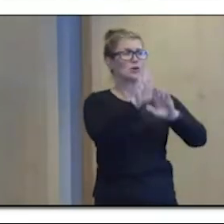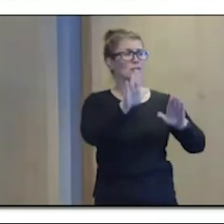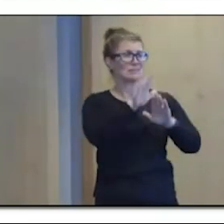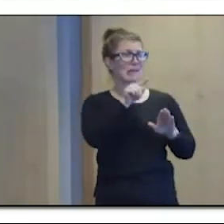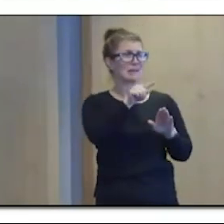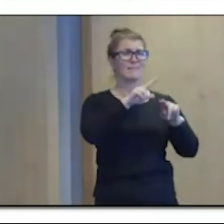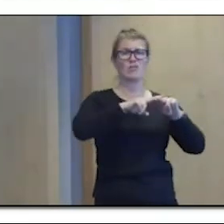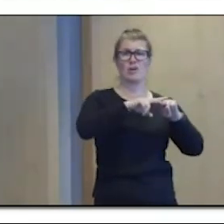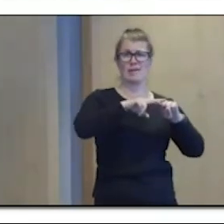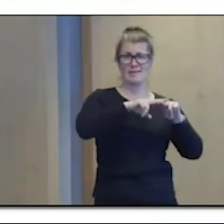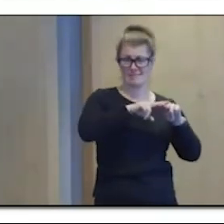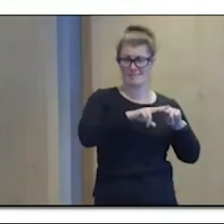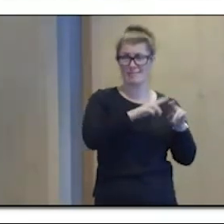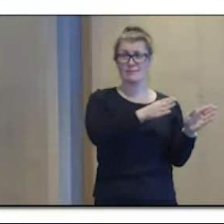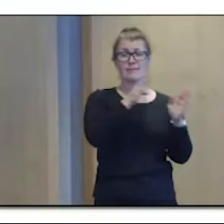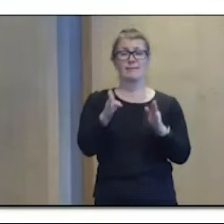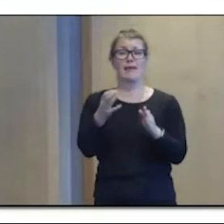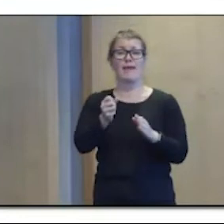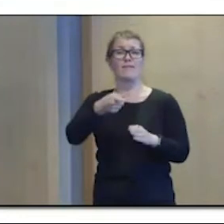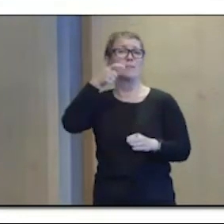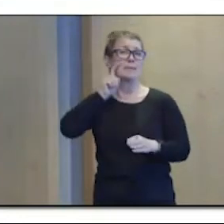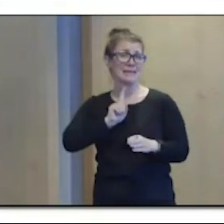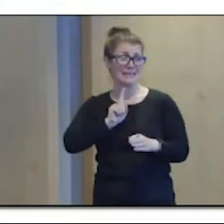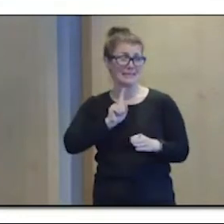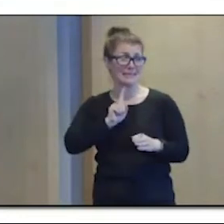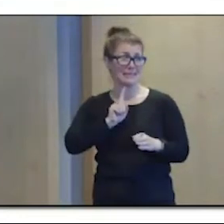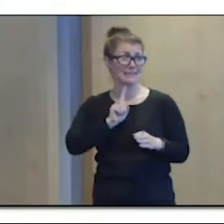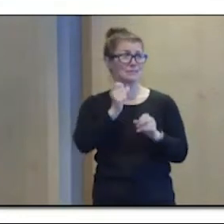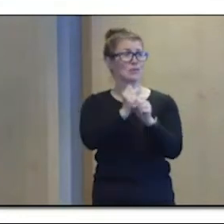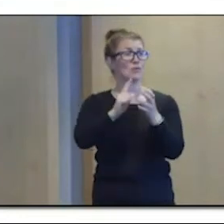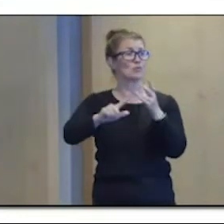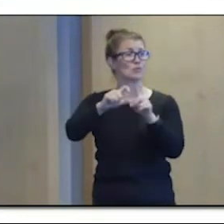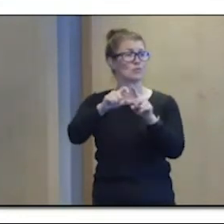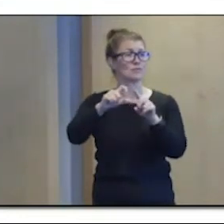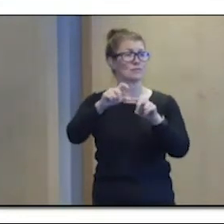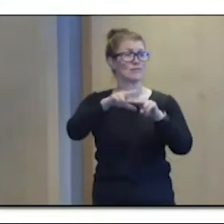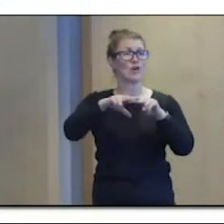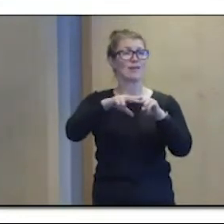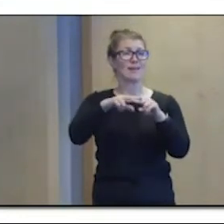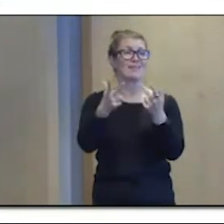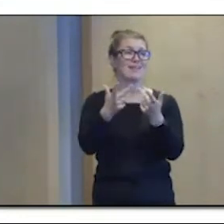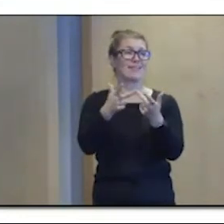and in the pink is a Good Friday in the same year which was obviously another Friday public holiday,